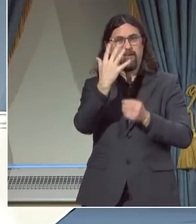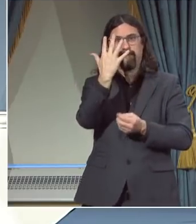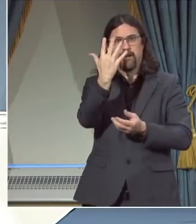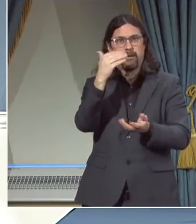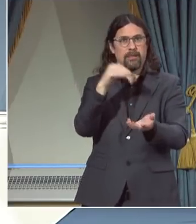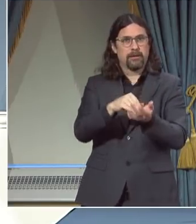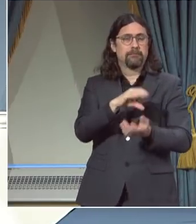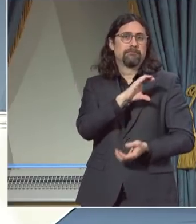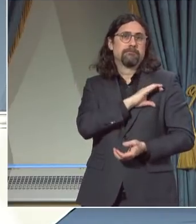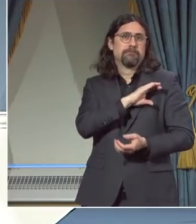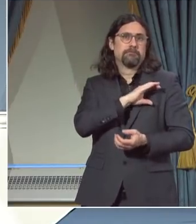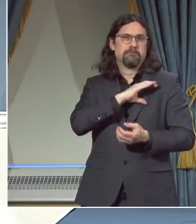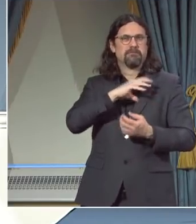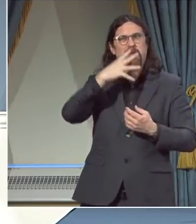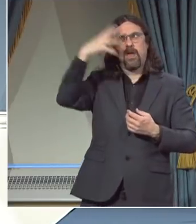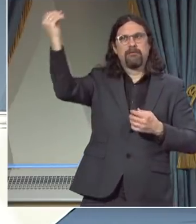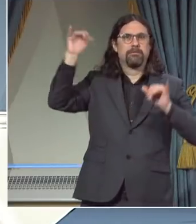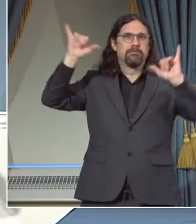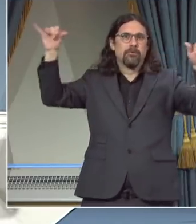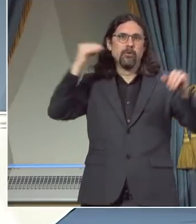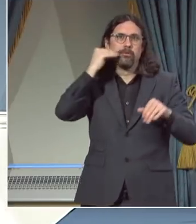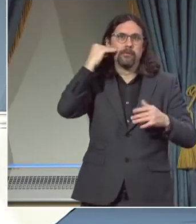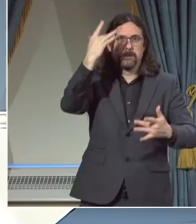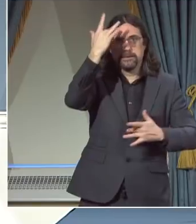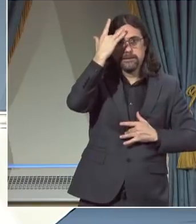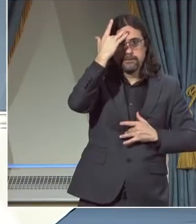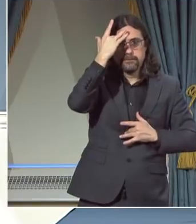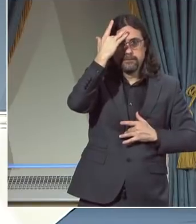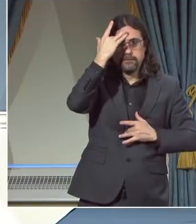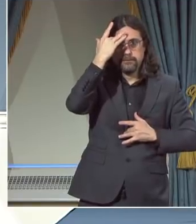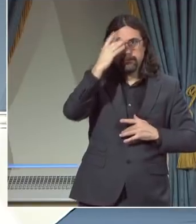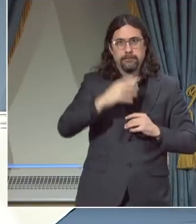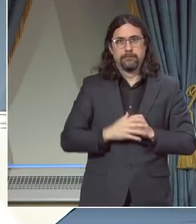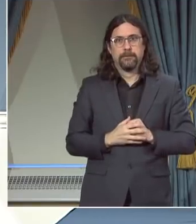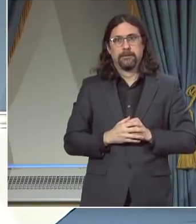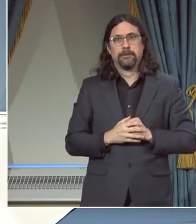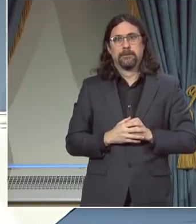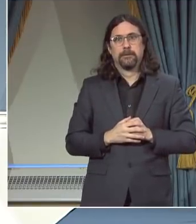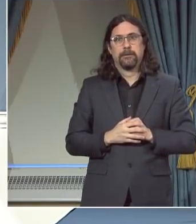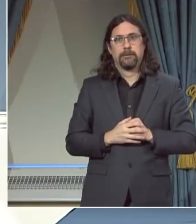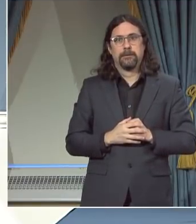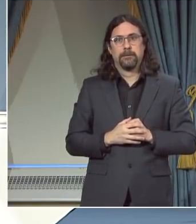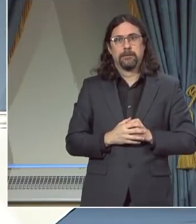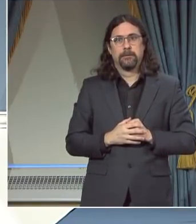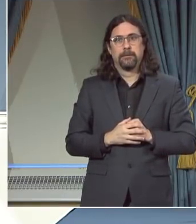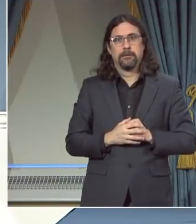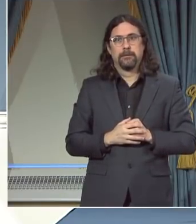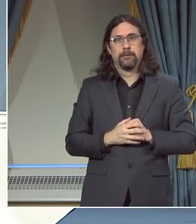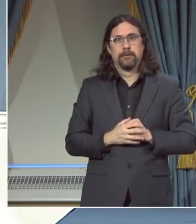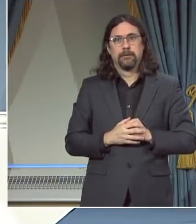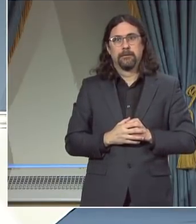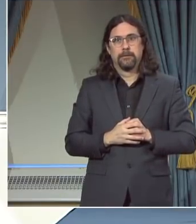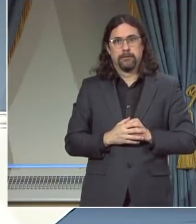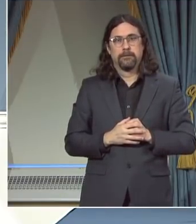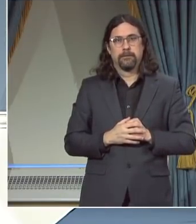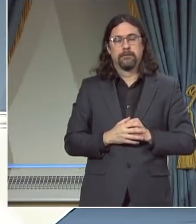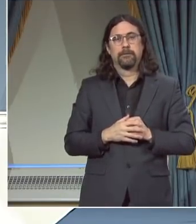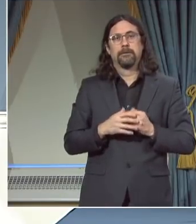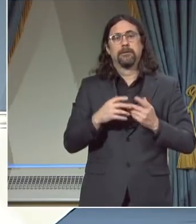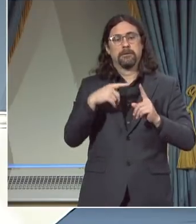CURRENTLY OUT SIK.C AND WE HAVE -- I WOULD ANTICIPATE BY OMTORROW